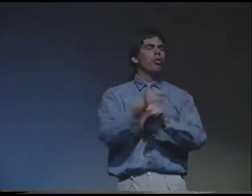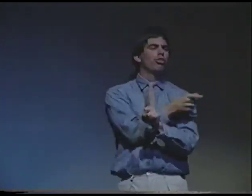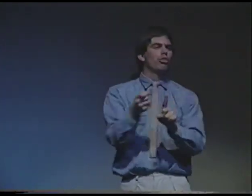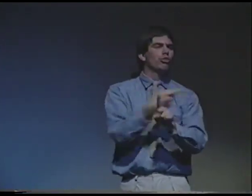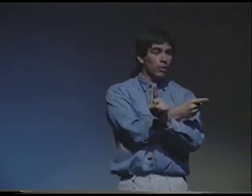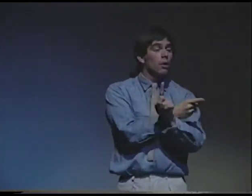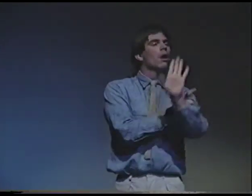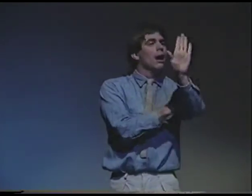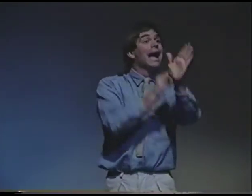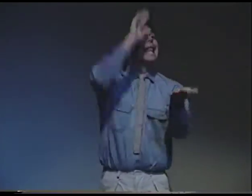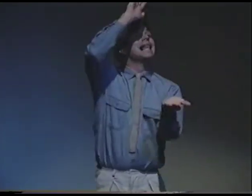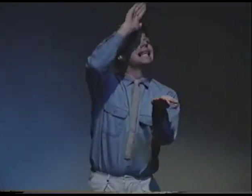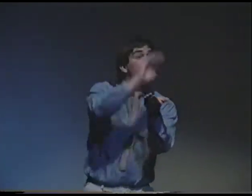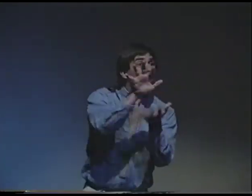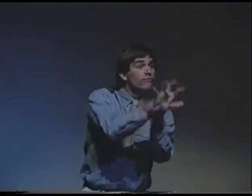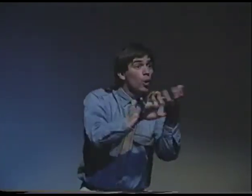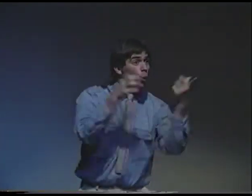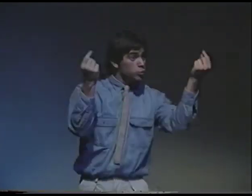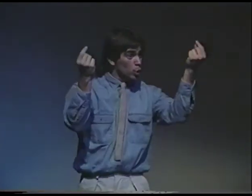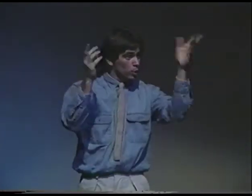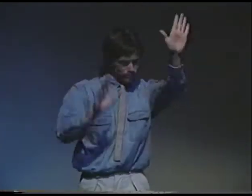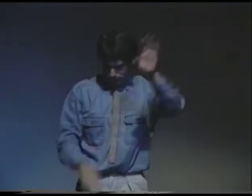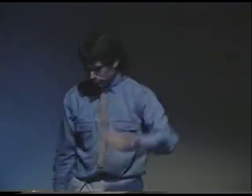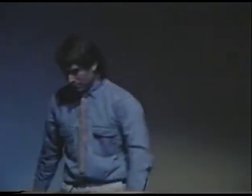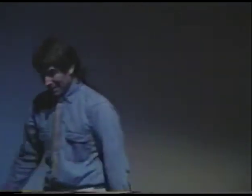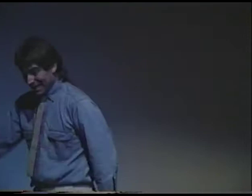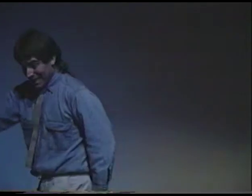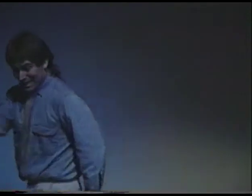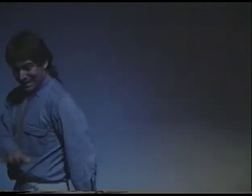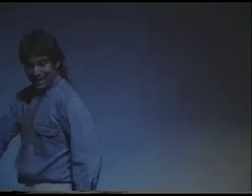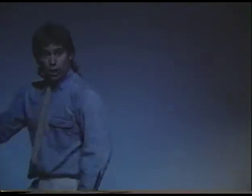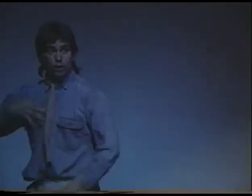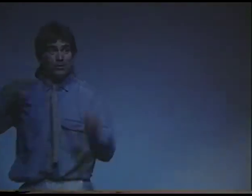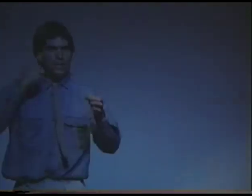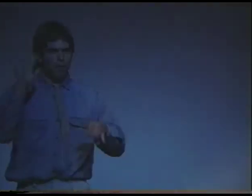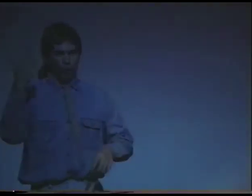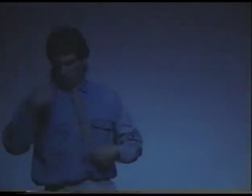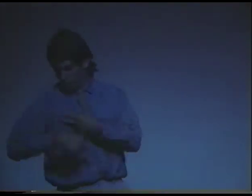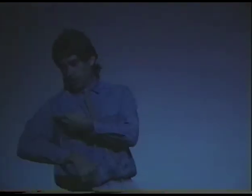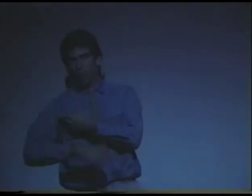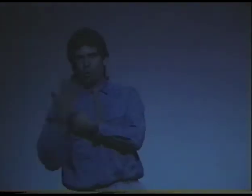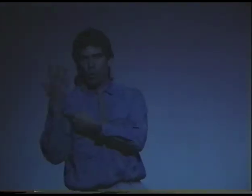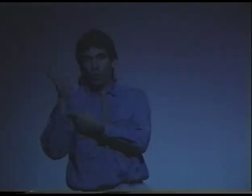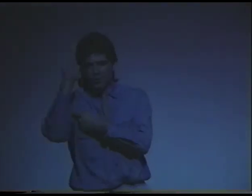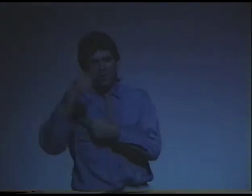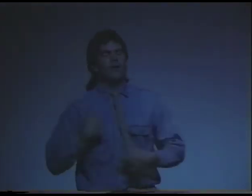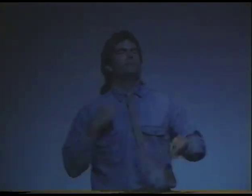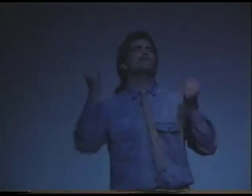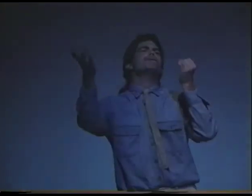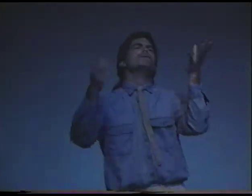I'm famous for going off to the point. To be less confusing, when I'm over here,